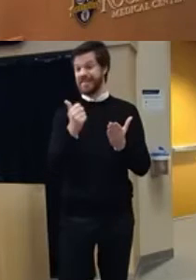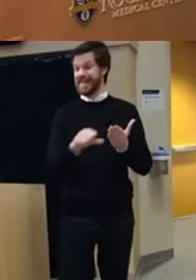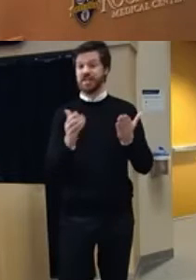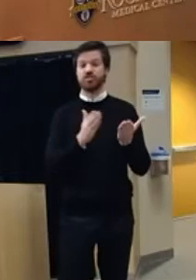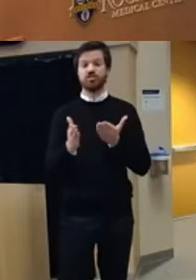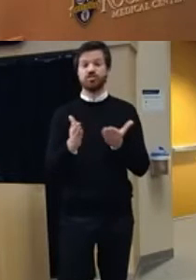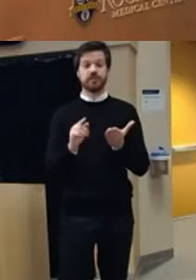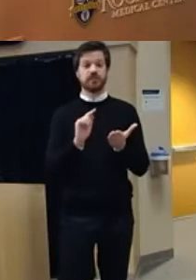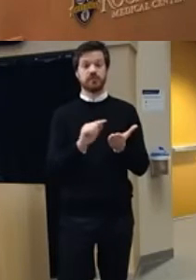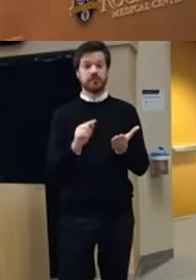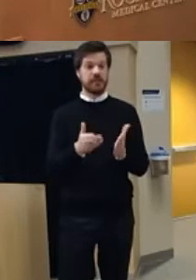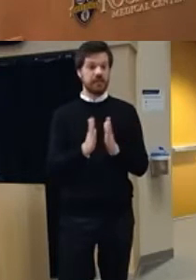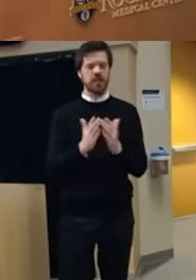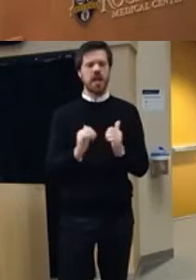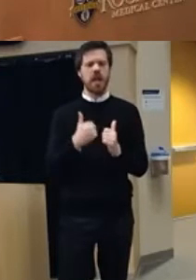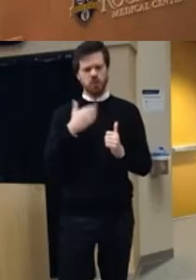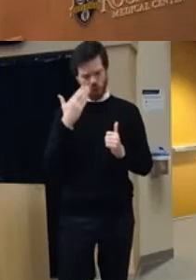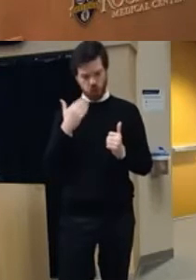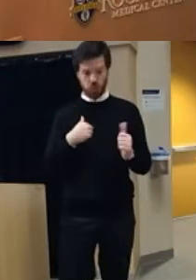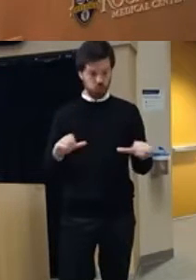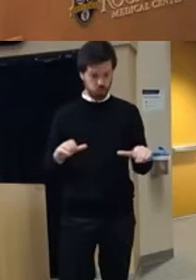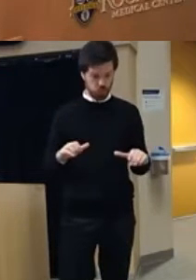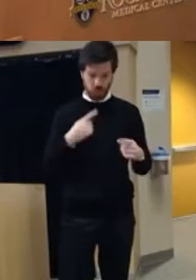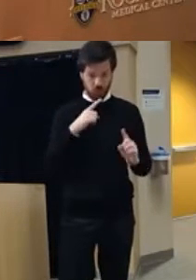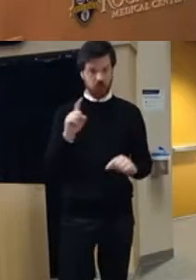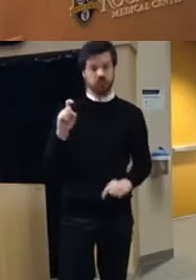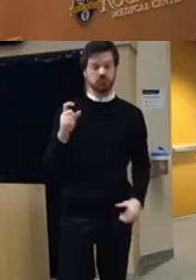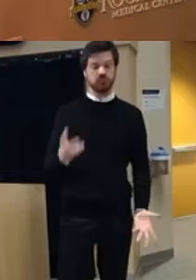of our services to ask is how do we know if what we're doing is actually working right